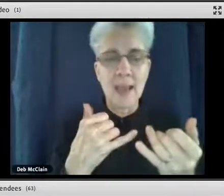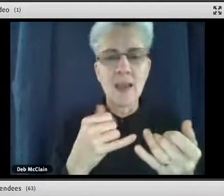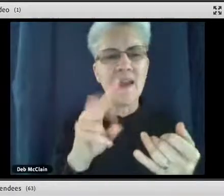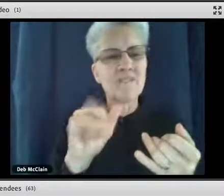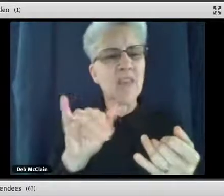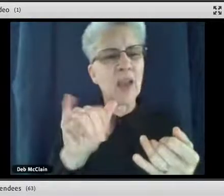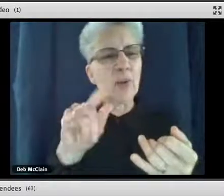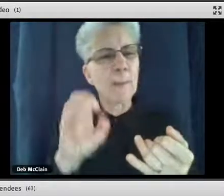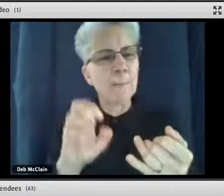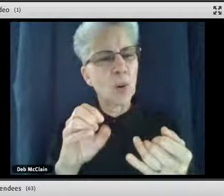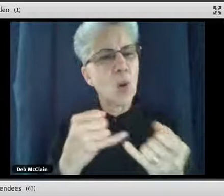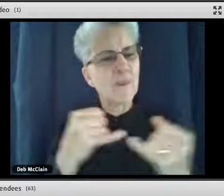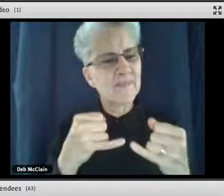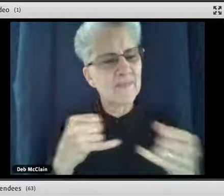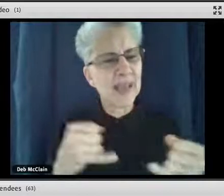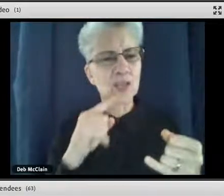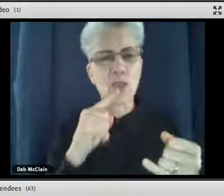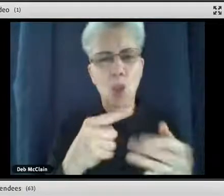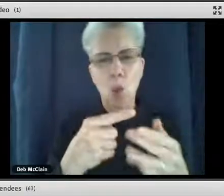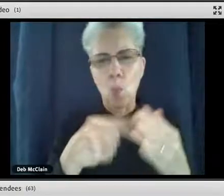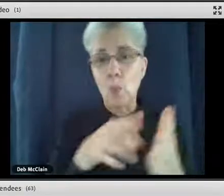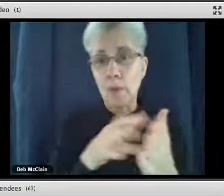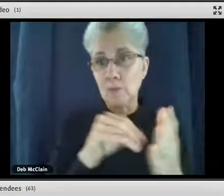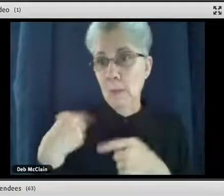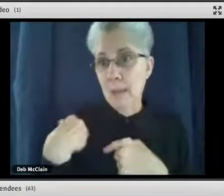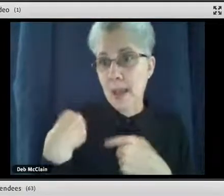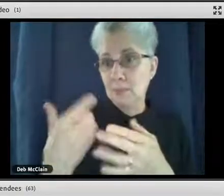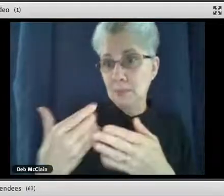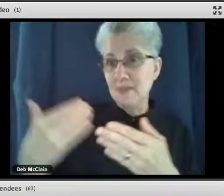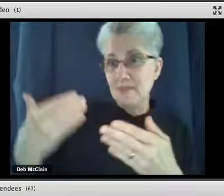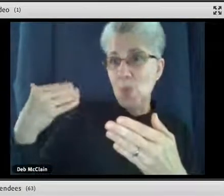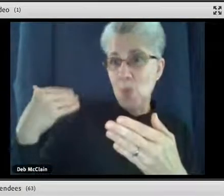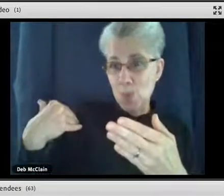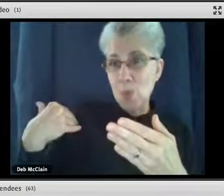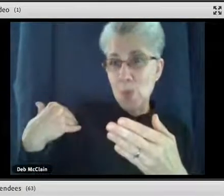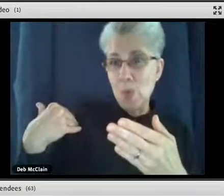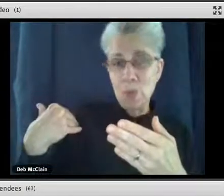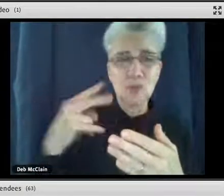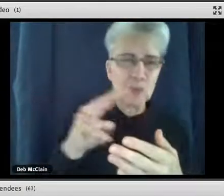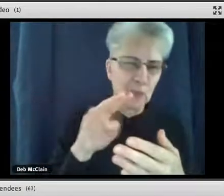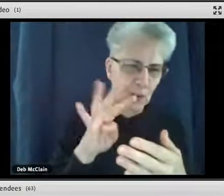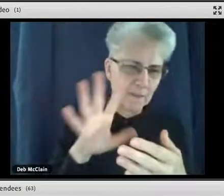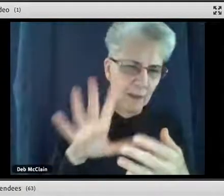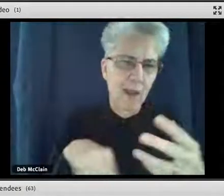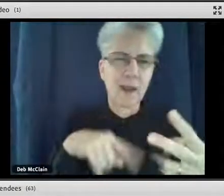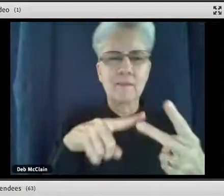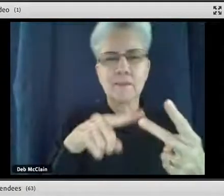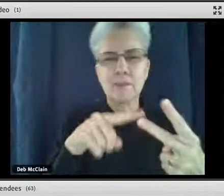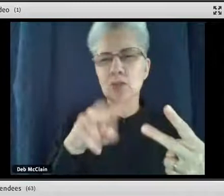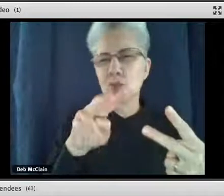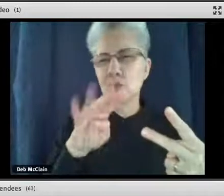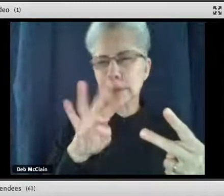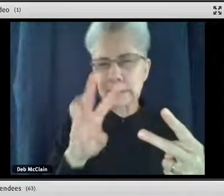variable fields, those are what we've been learning about today pretty much. So like I said, like, the 245, 246